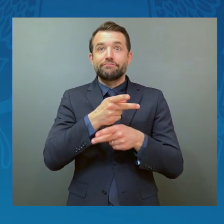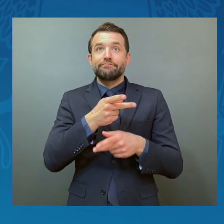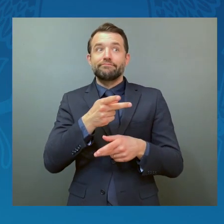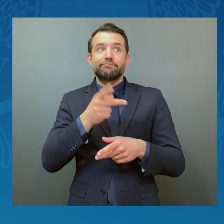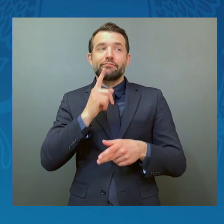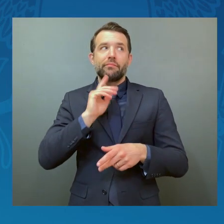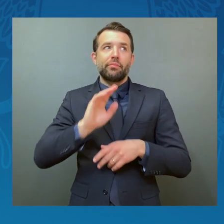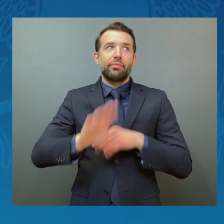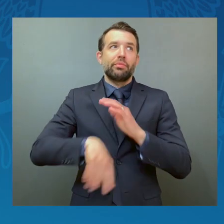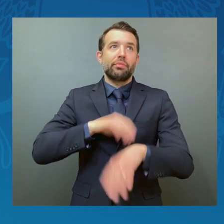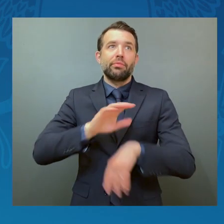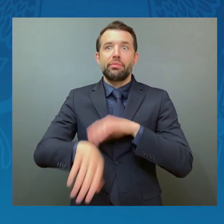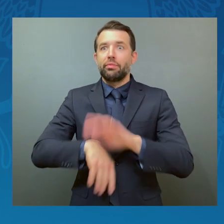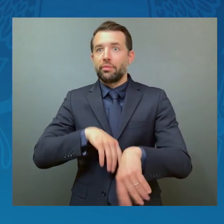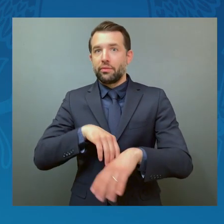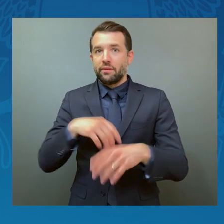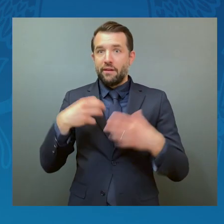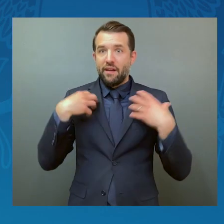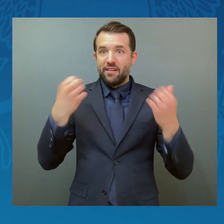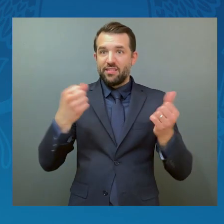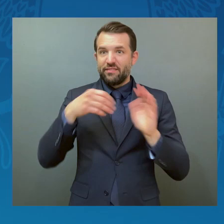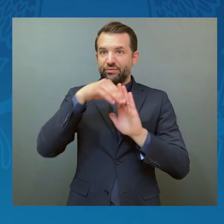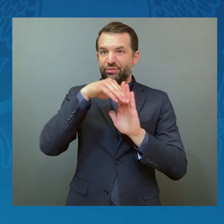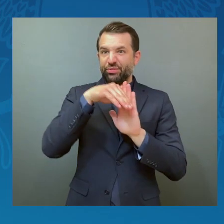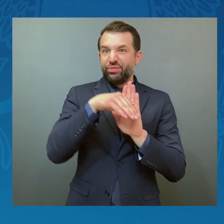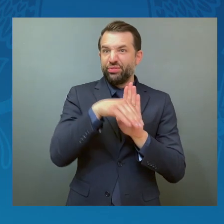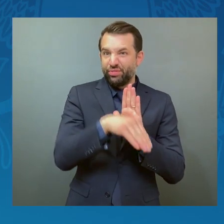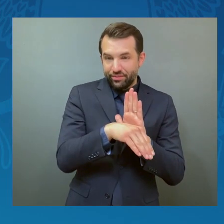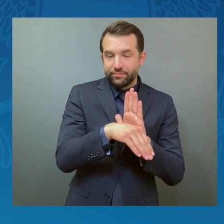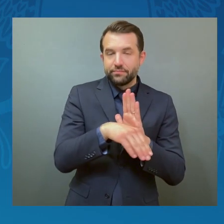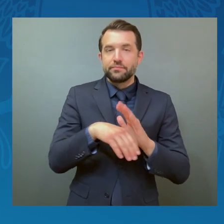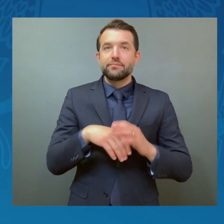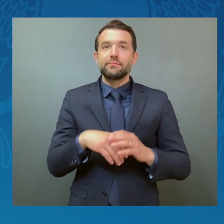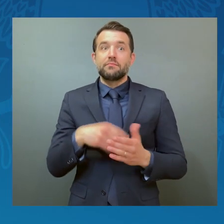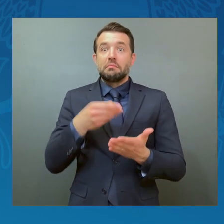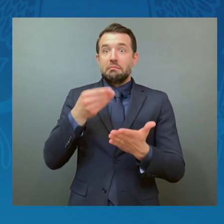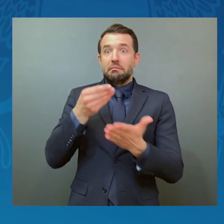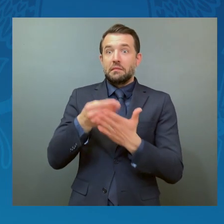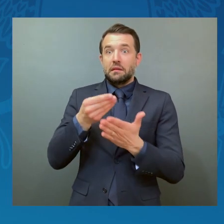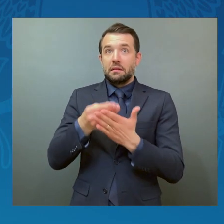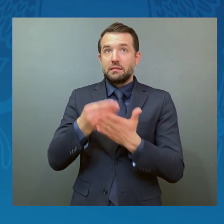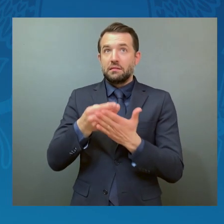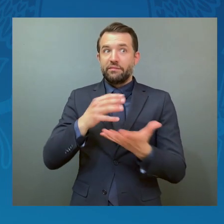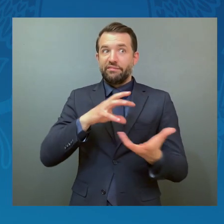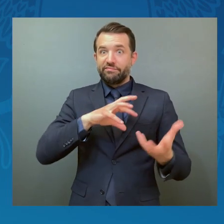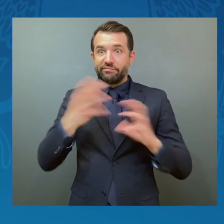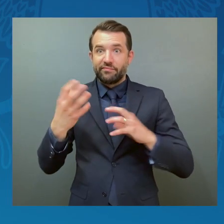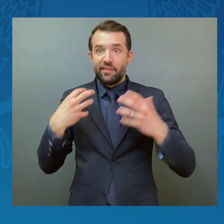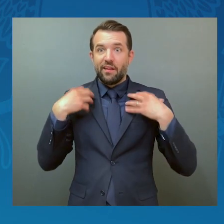and ultimately higher costs on the healthcare system as a whole. Women, on average women in America